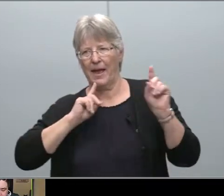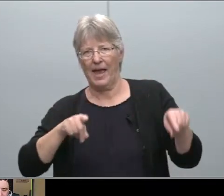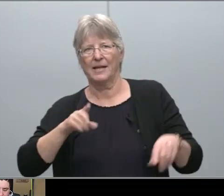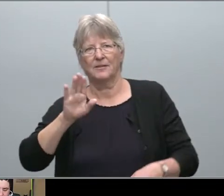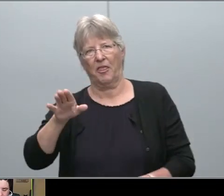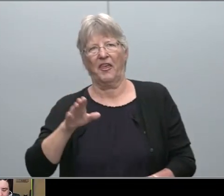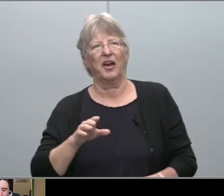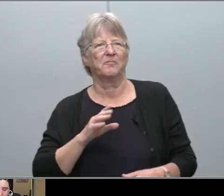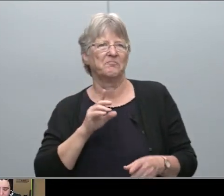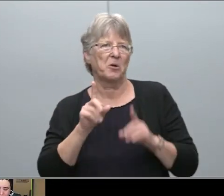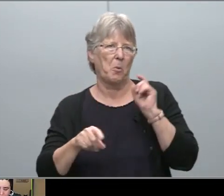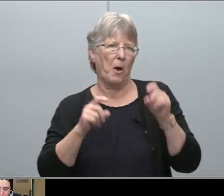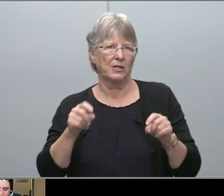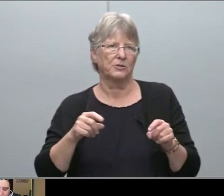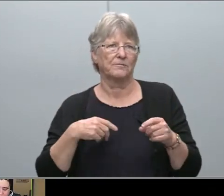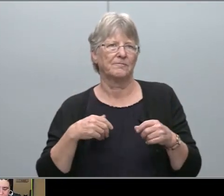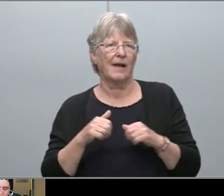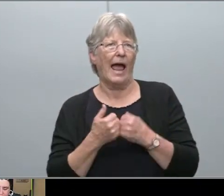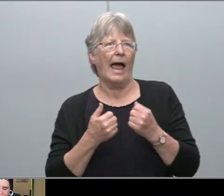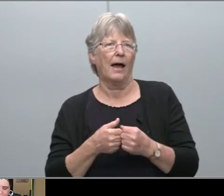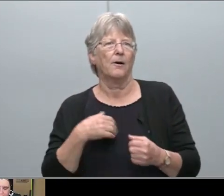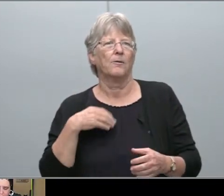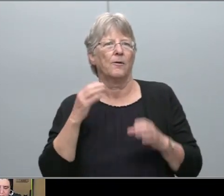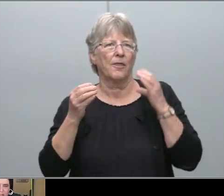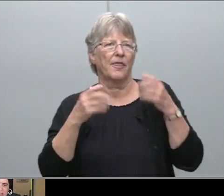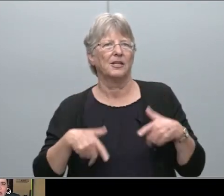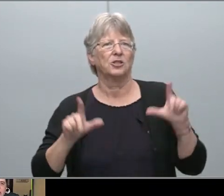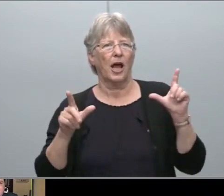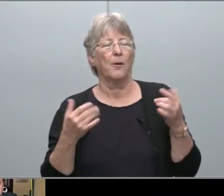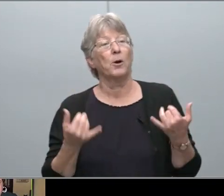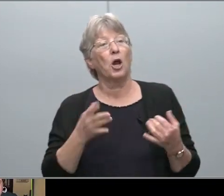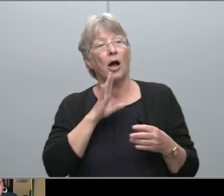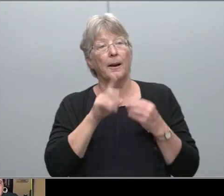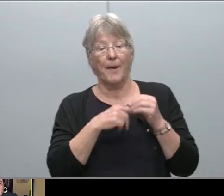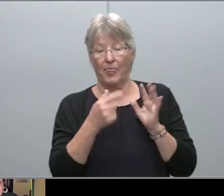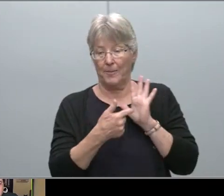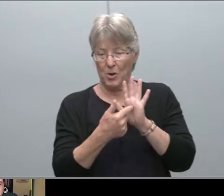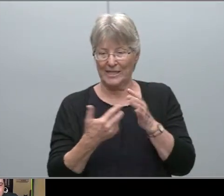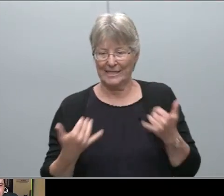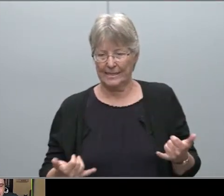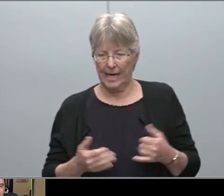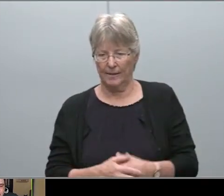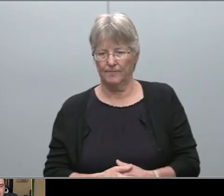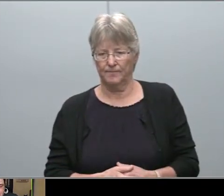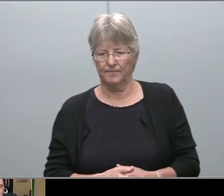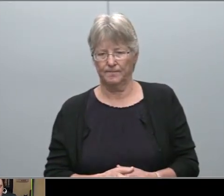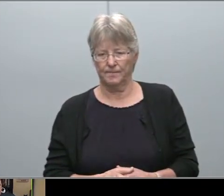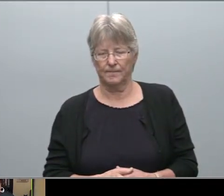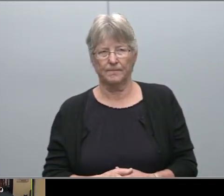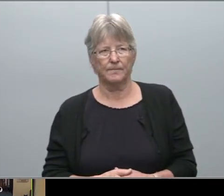we are making efforts to implement many ways that respond to the feedback that we're receiving.